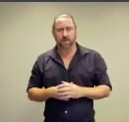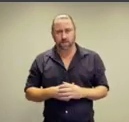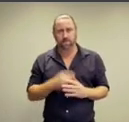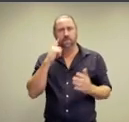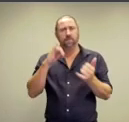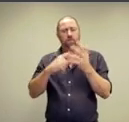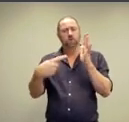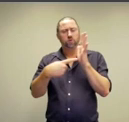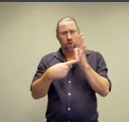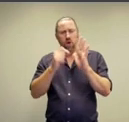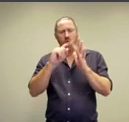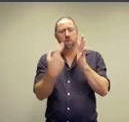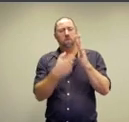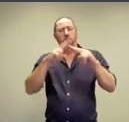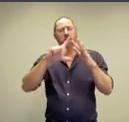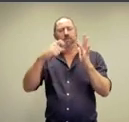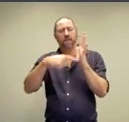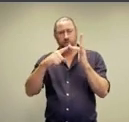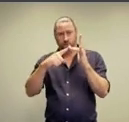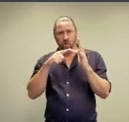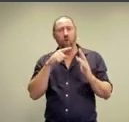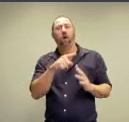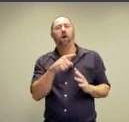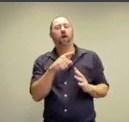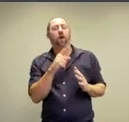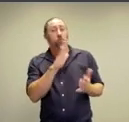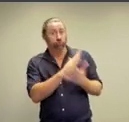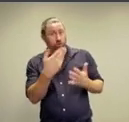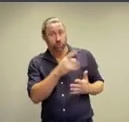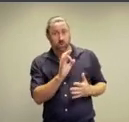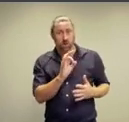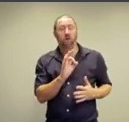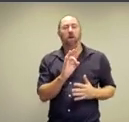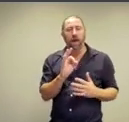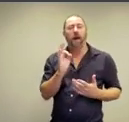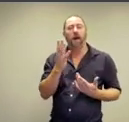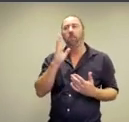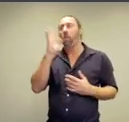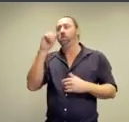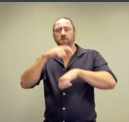Here we see the Schott Perfecto jacket. Now, this is not an image of the original